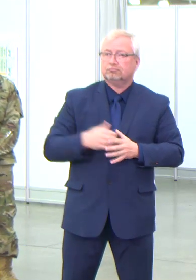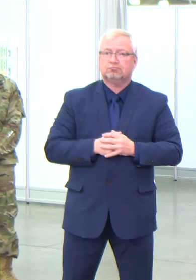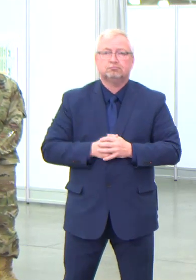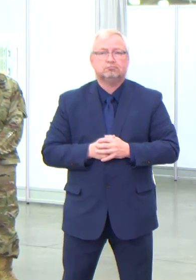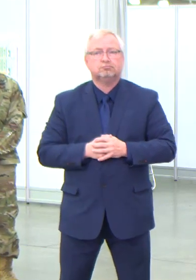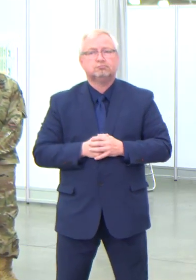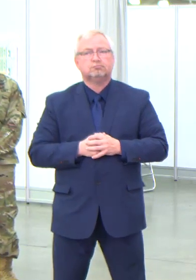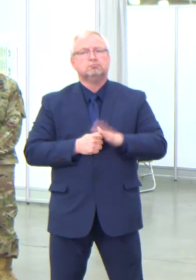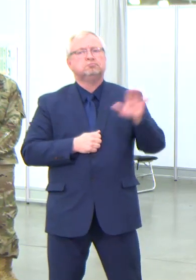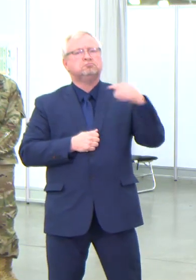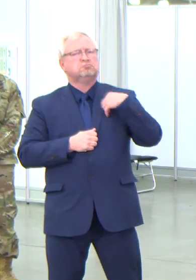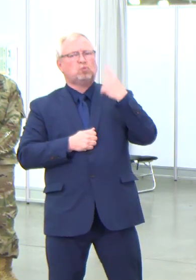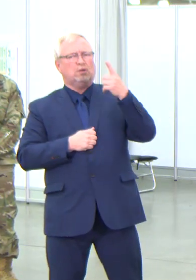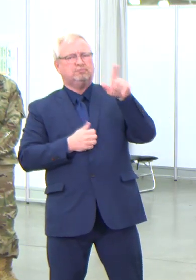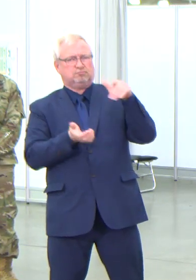take a few questions